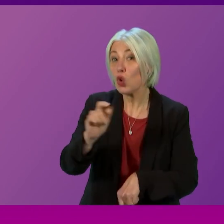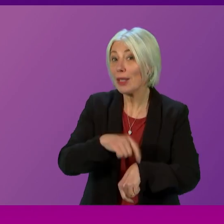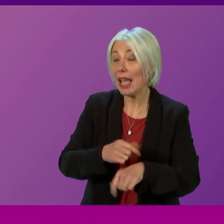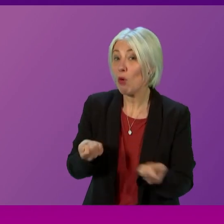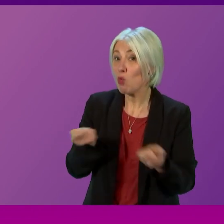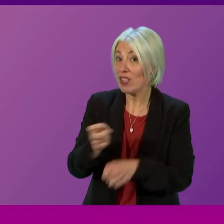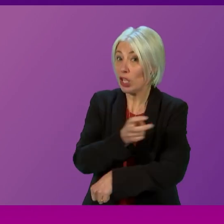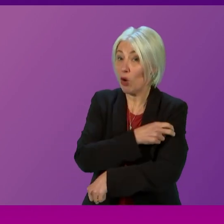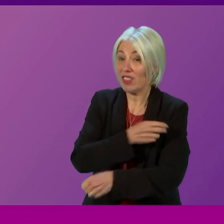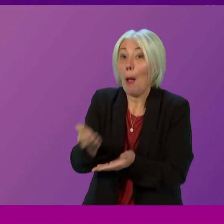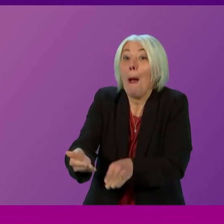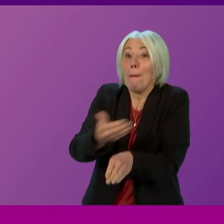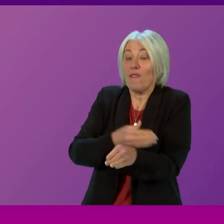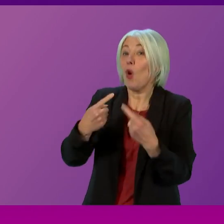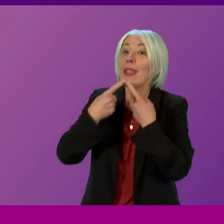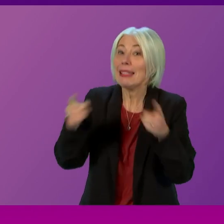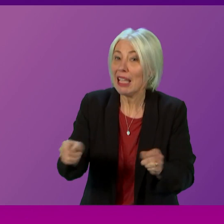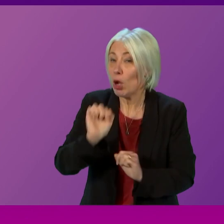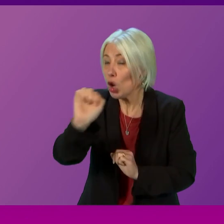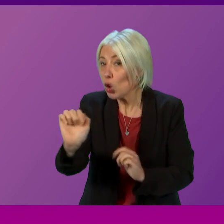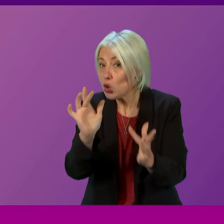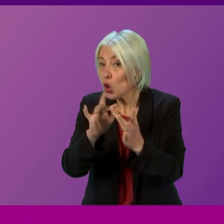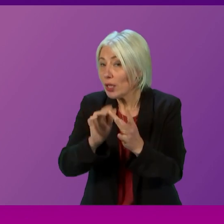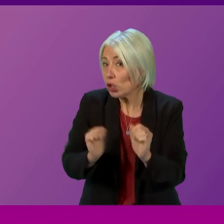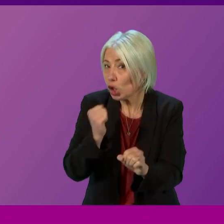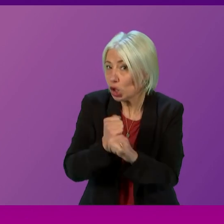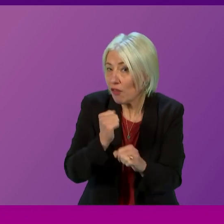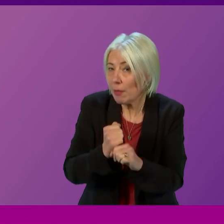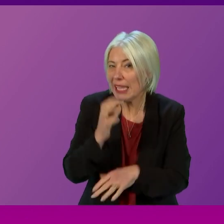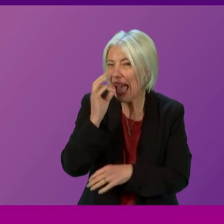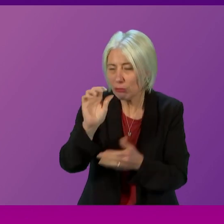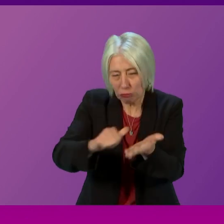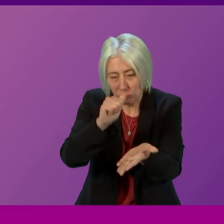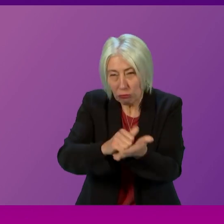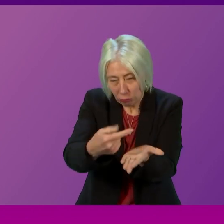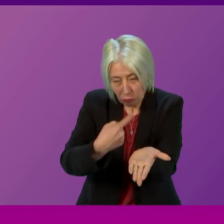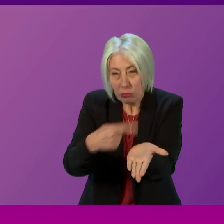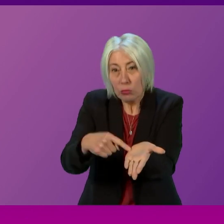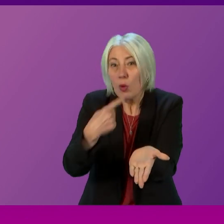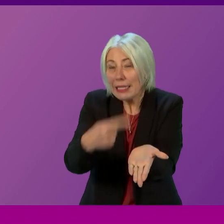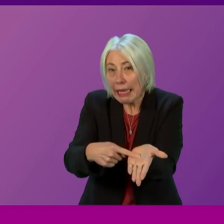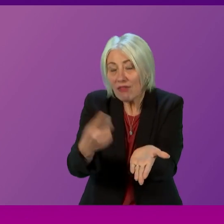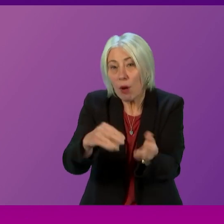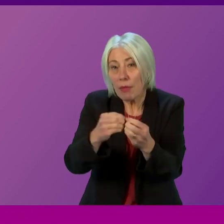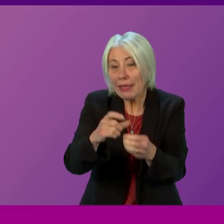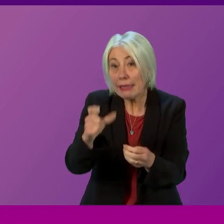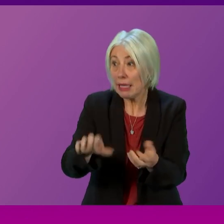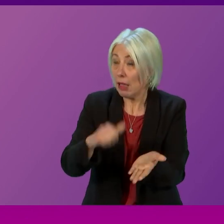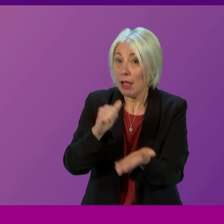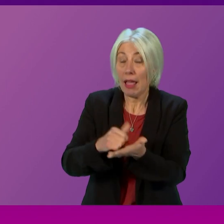before the proposed statement to make contact with the Scottish Government to assess the accuracy of those reports and whether the information has been briefed by the Scottish Government,